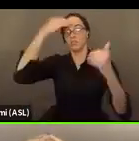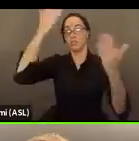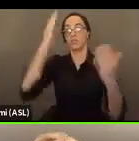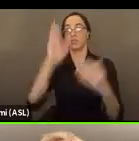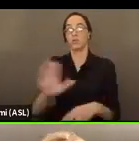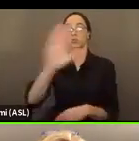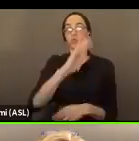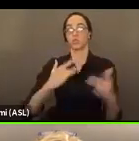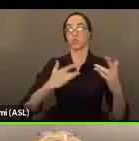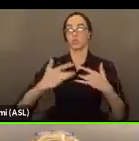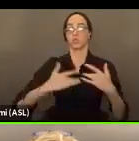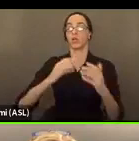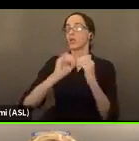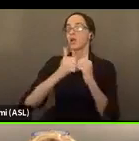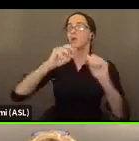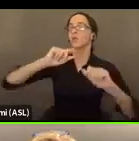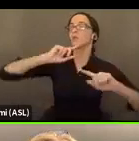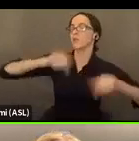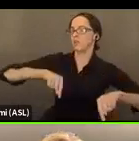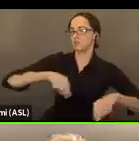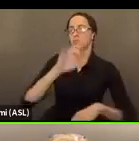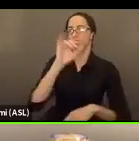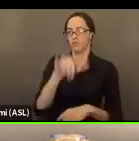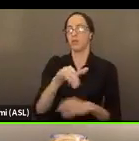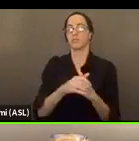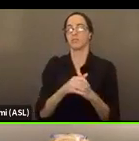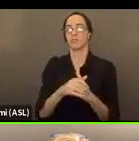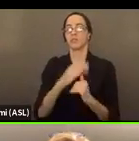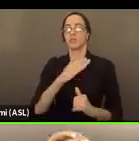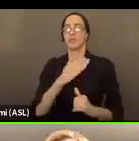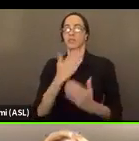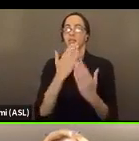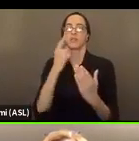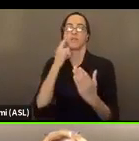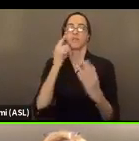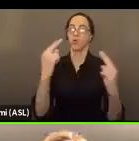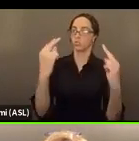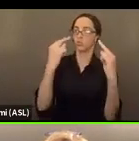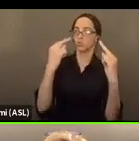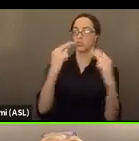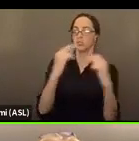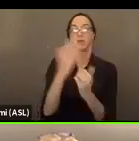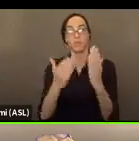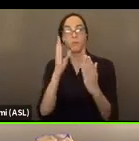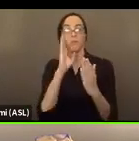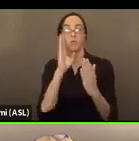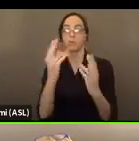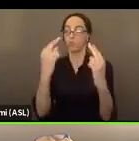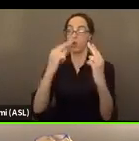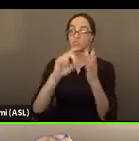in a little bit later on this or maybe you'll tune in now either way we're glad you're here